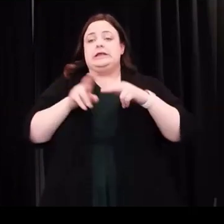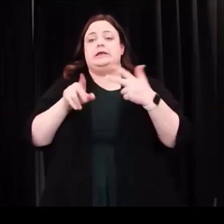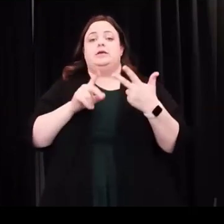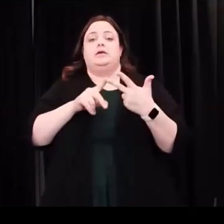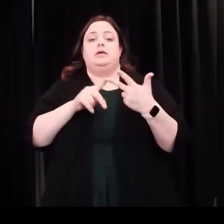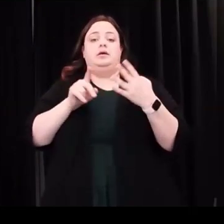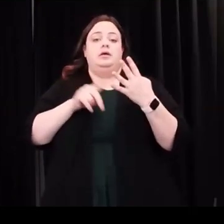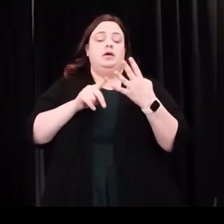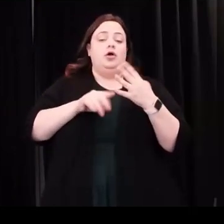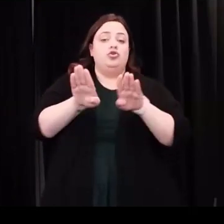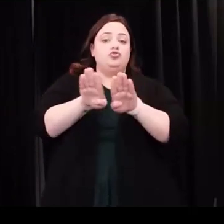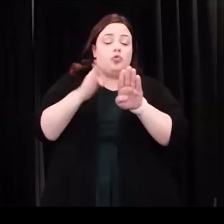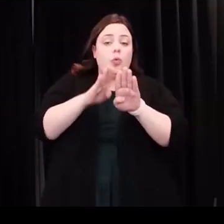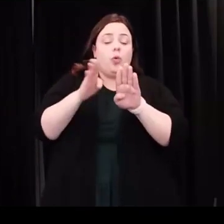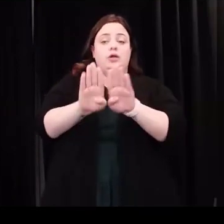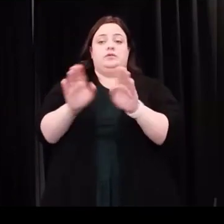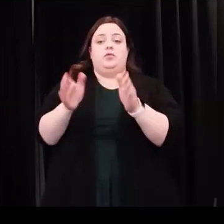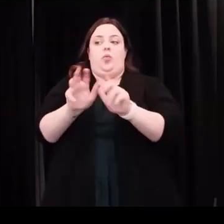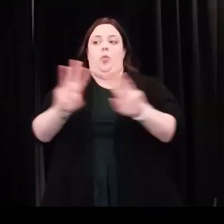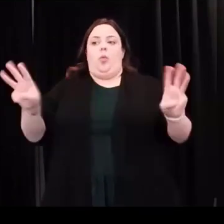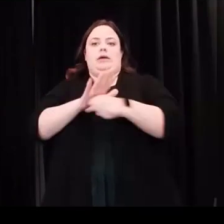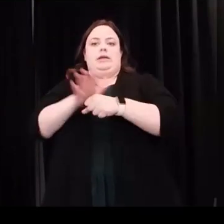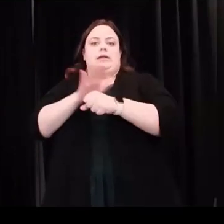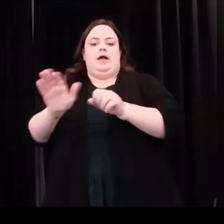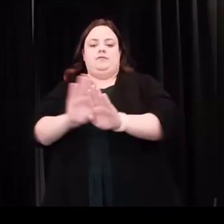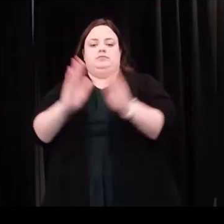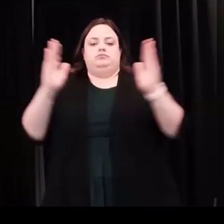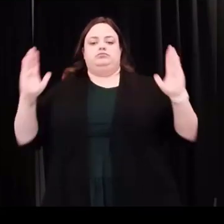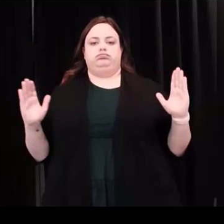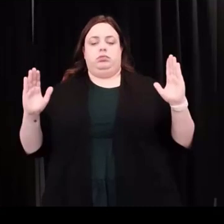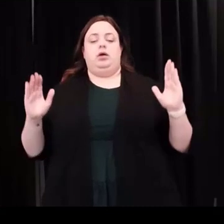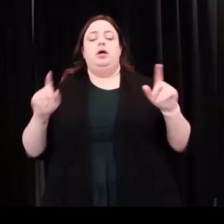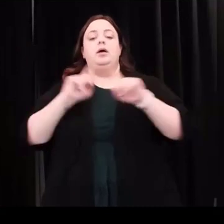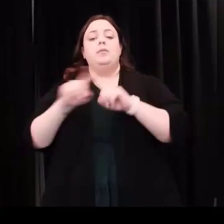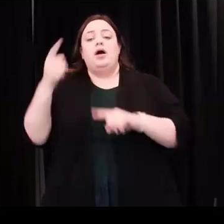doors wide enough. All that jazz and good stuff, but for the fibromyalgia,